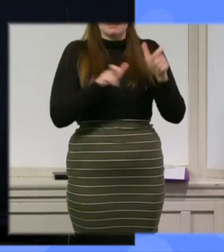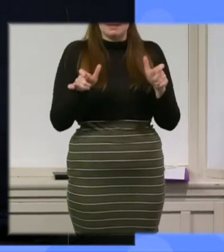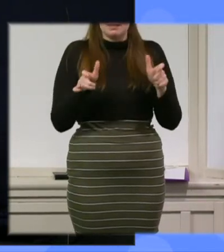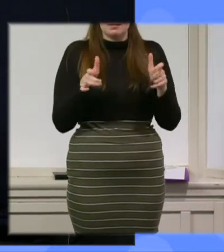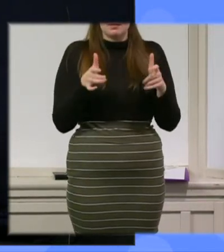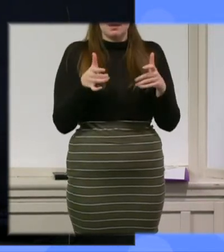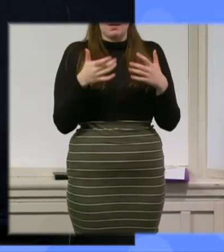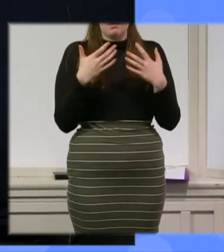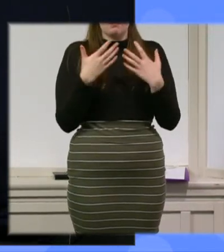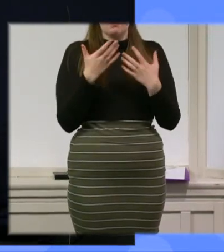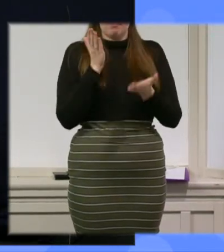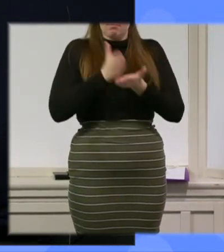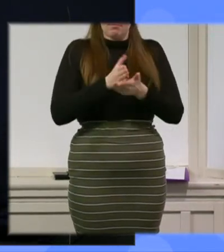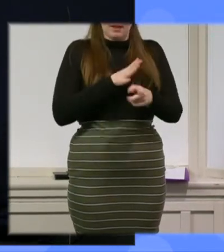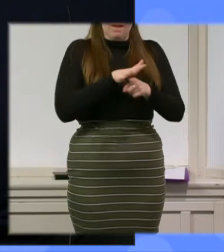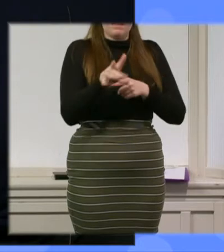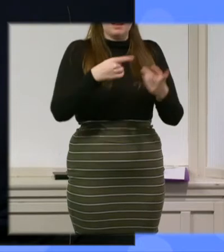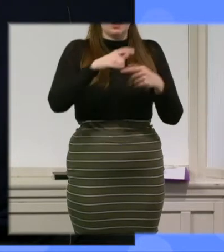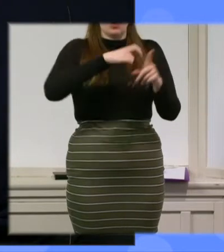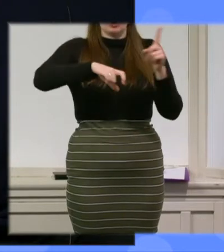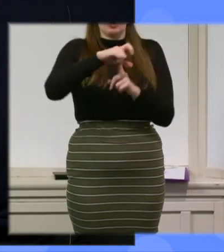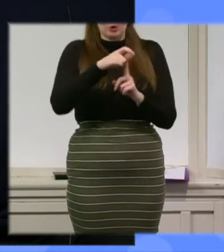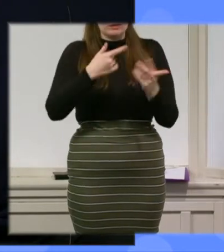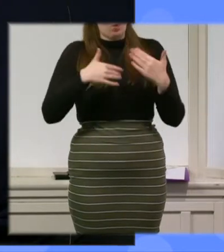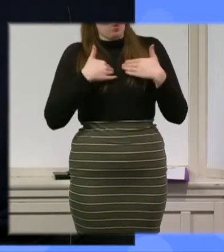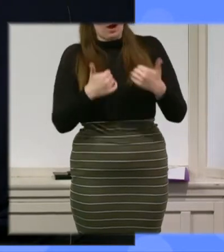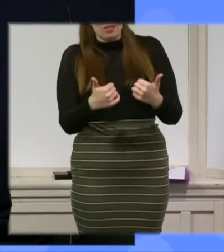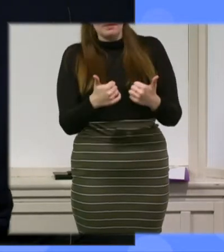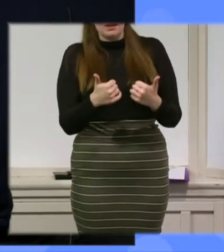corrosive effect on our communities and our well-being and the very fabric of